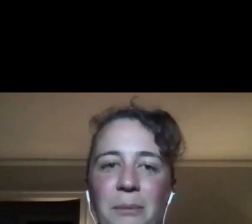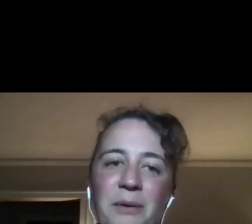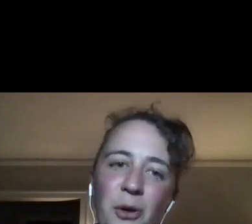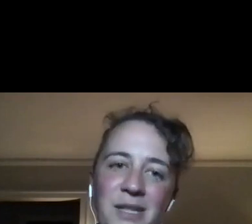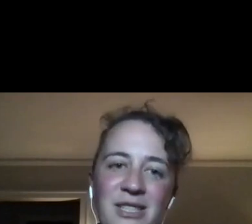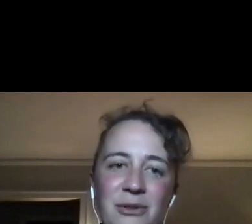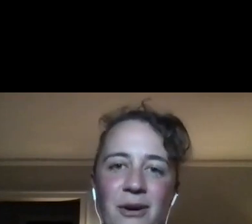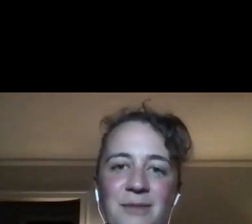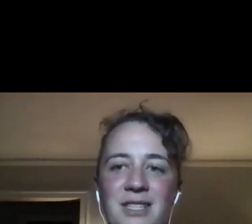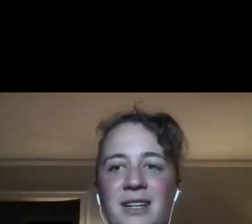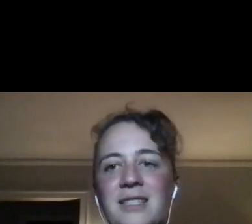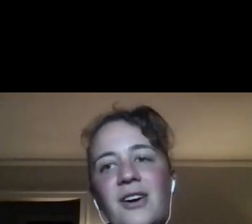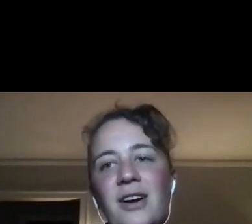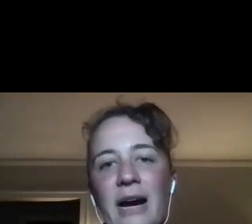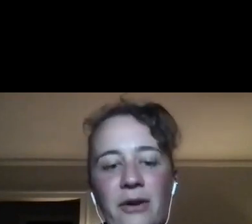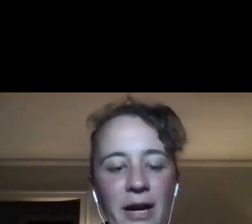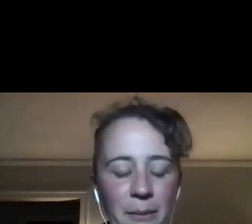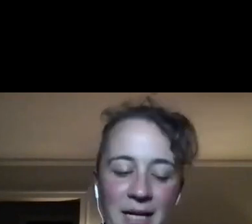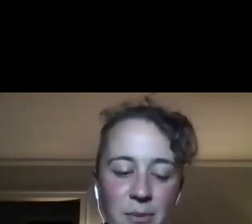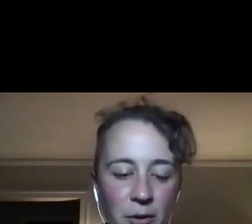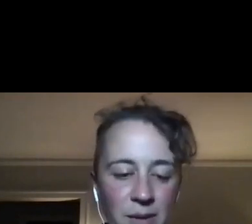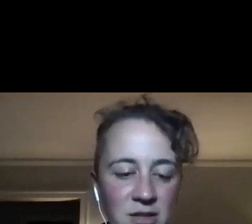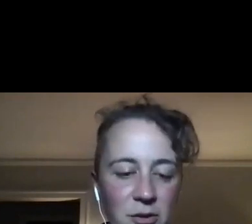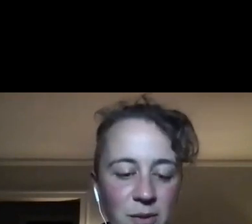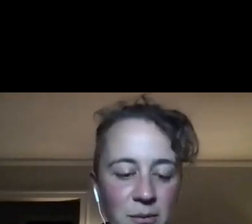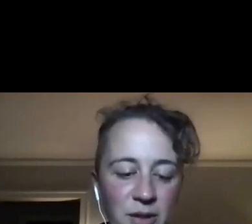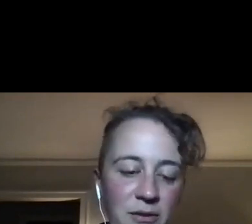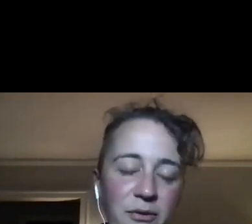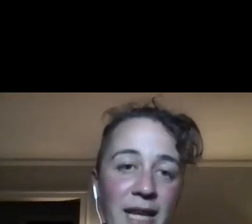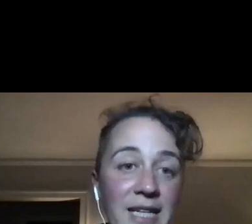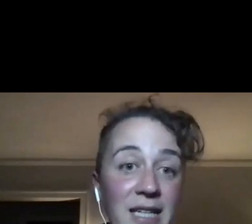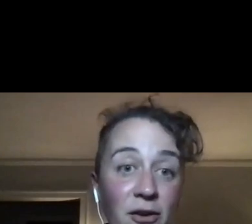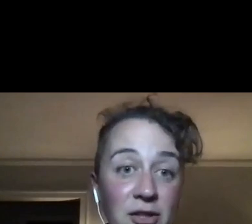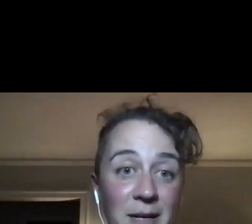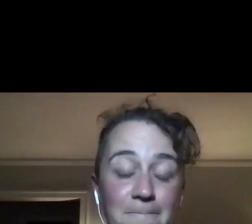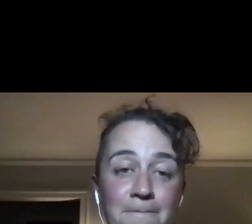But before we do, I'm just gonna start out as we always do with a brief land acknowledgement.